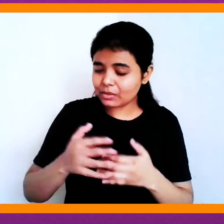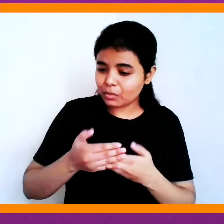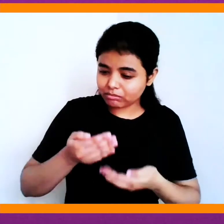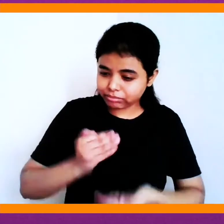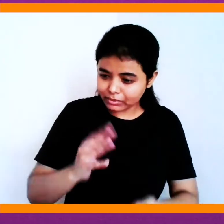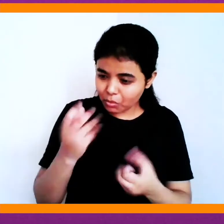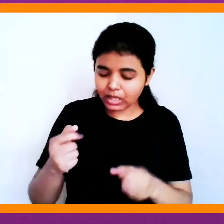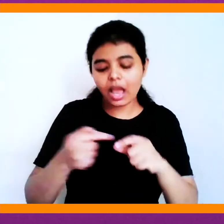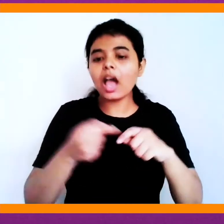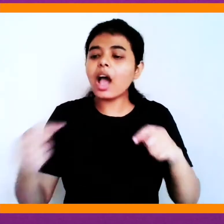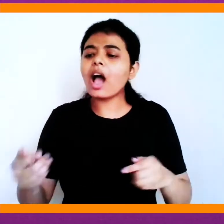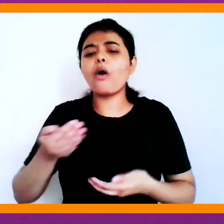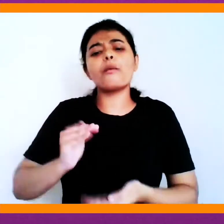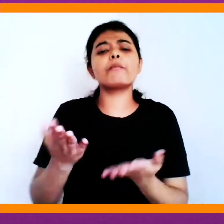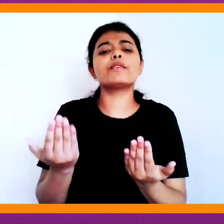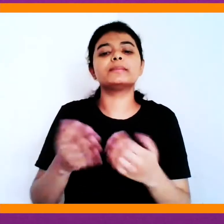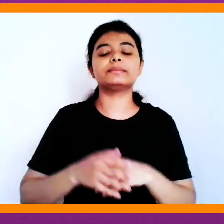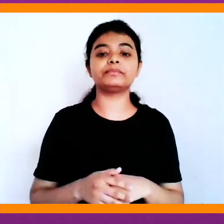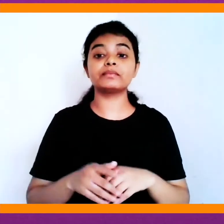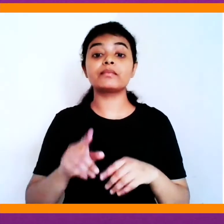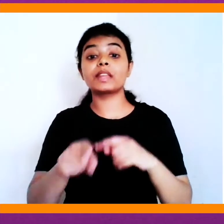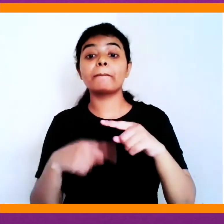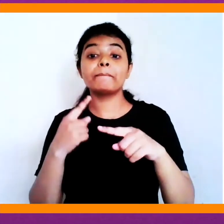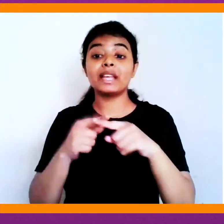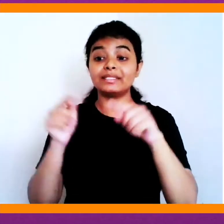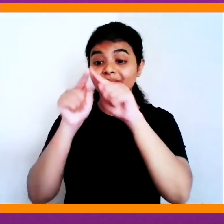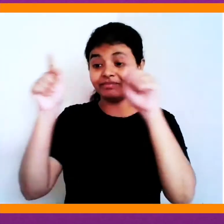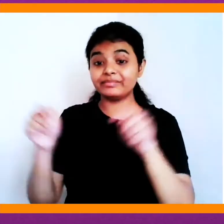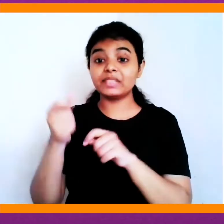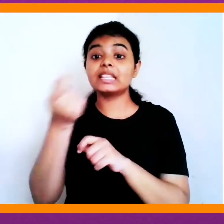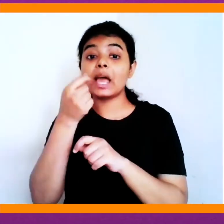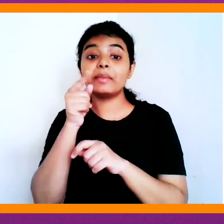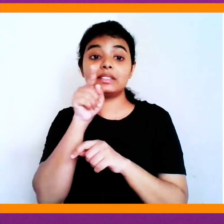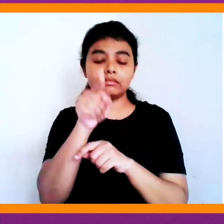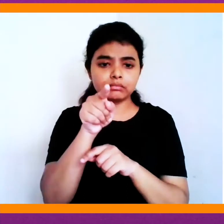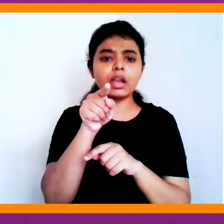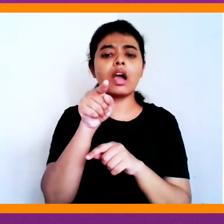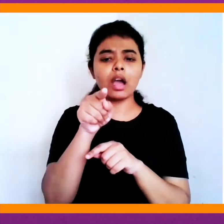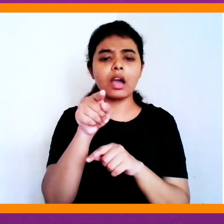wait four to five years before the next baby there are many hormonal tablets which affect